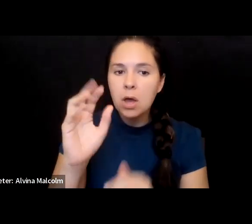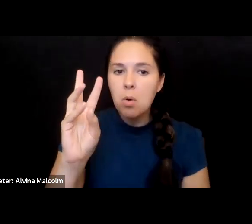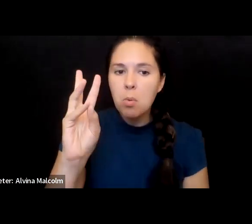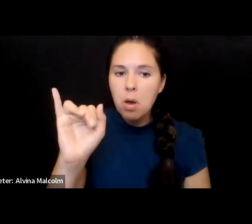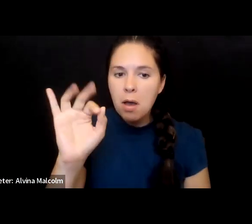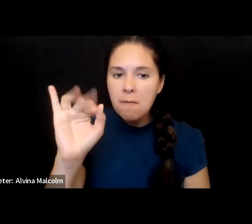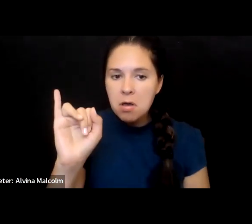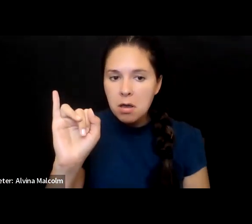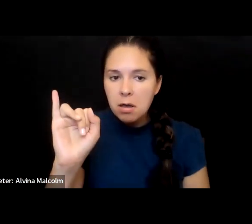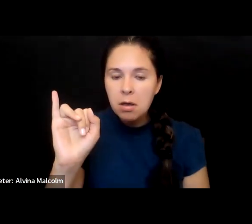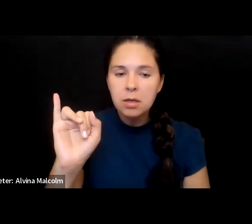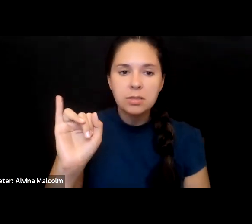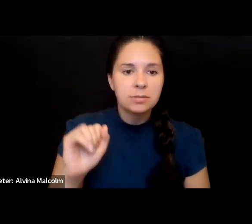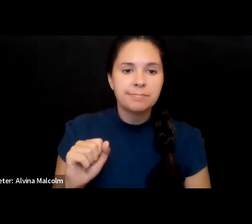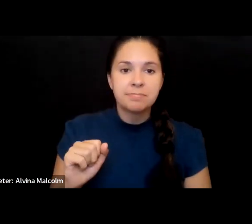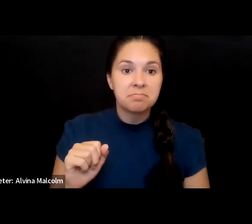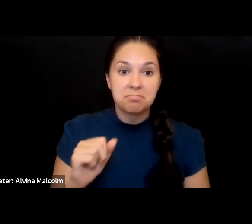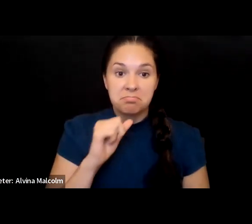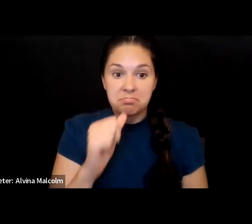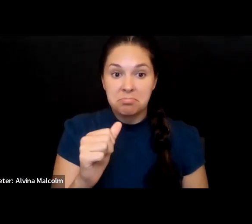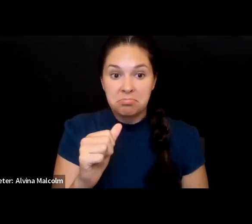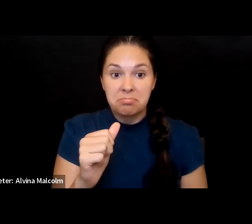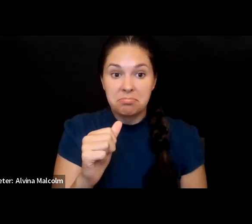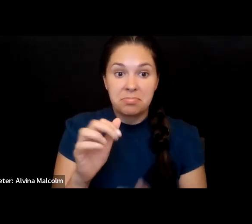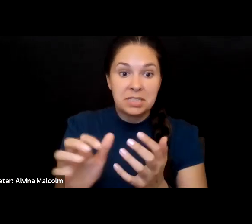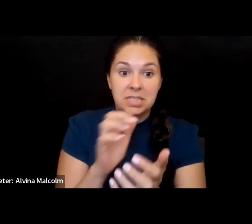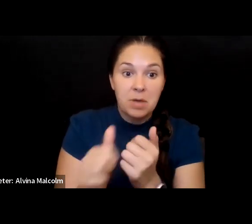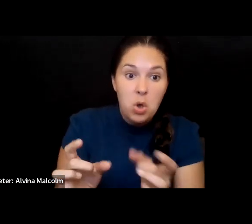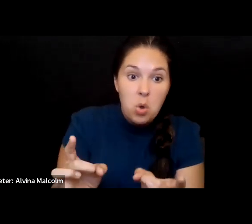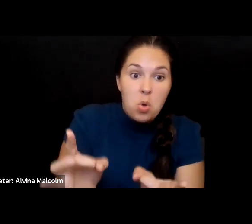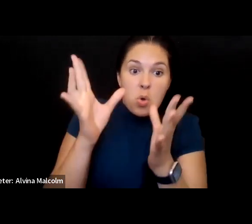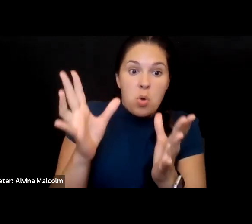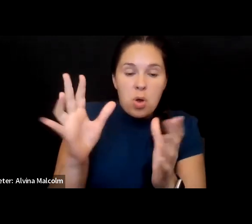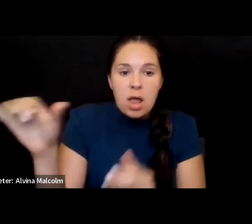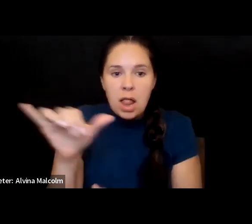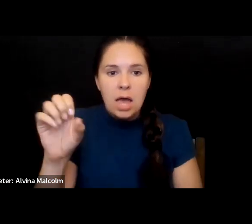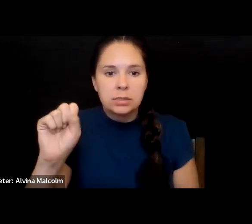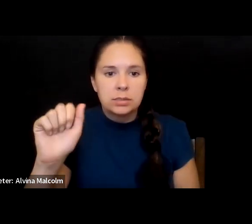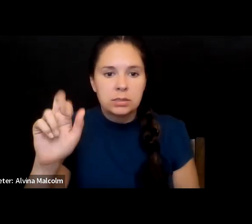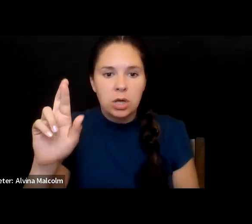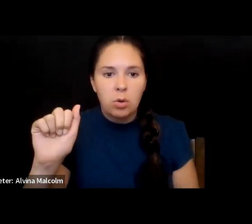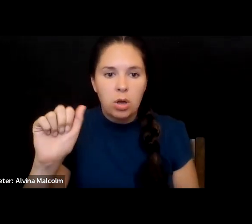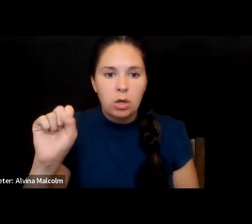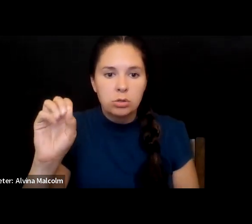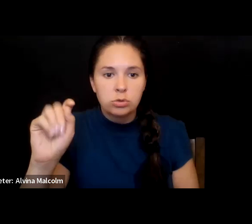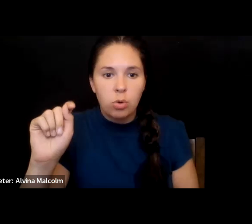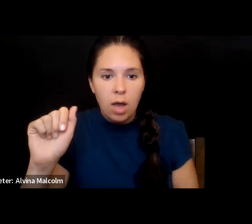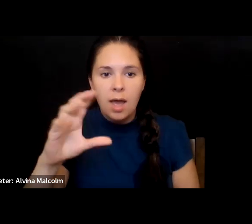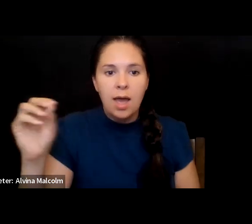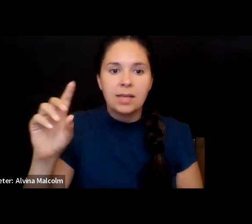not so much. Some, not bad at all. Our Ft. Myers CIL is up and operating